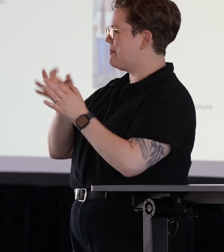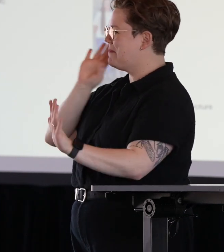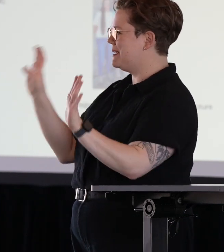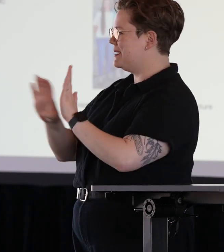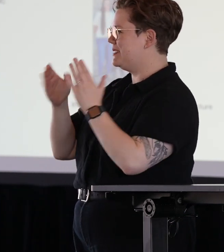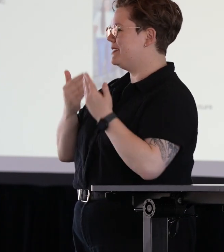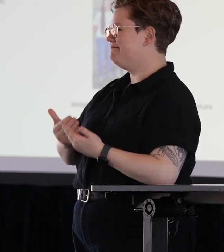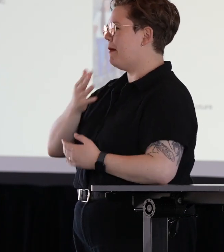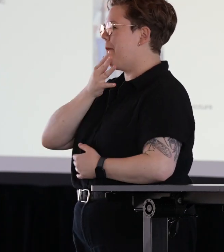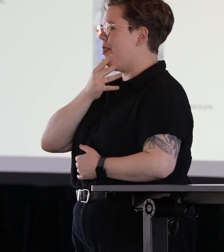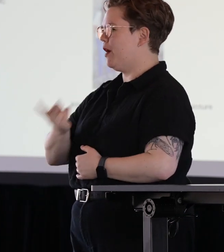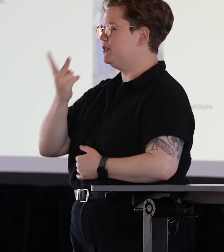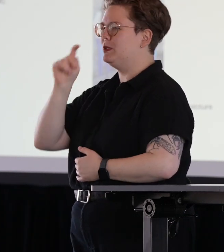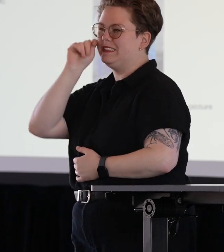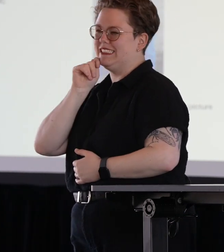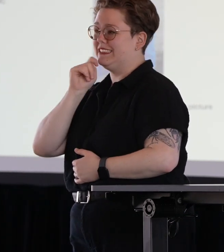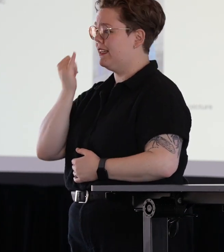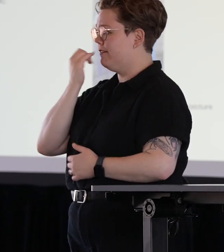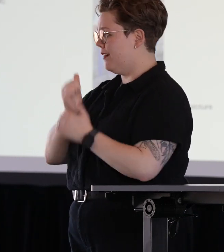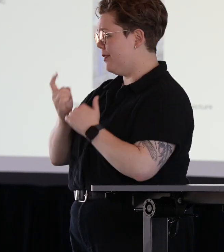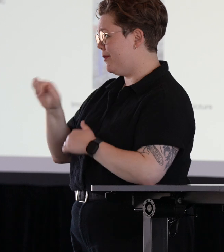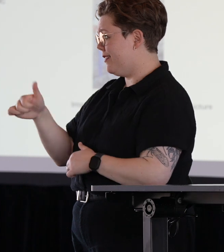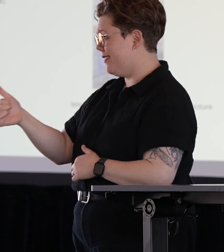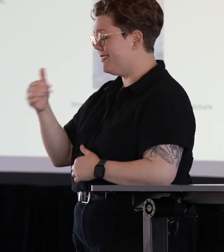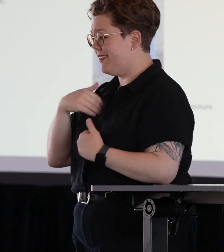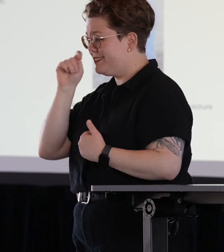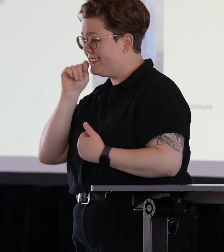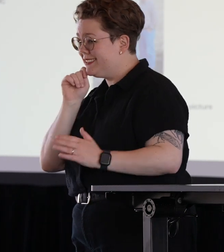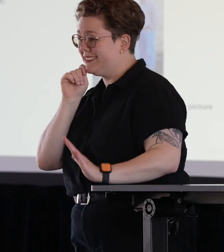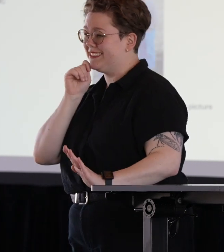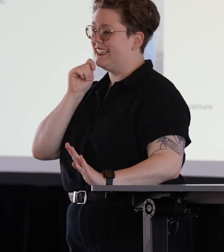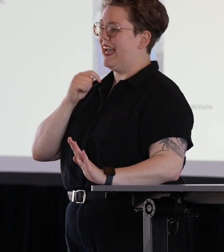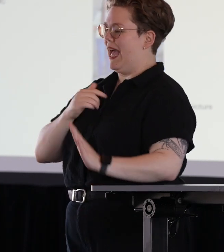a mother of two teenagers. Anyone else has teenagers in the room? I appreciate all your prayers and good wishes. It can